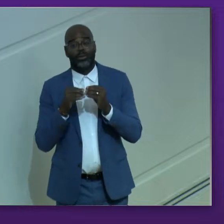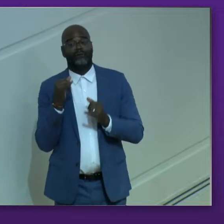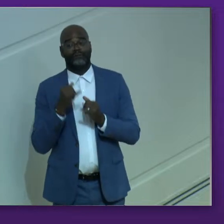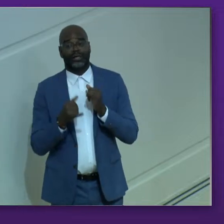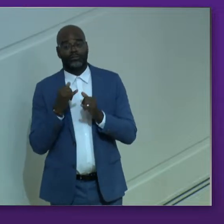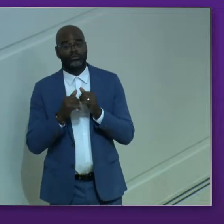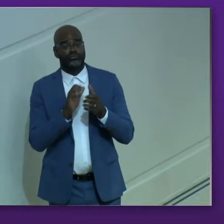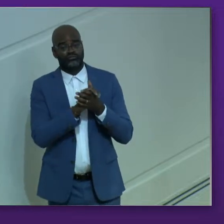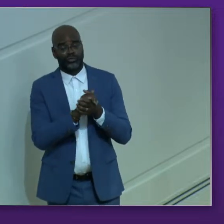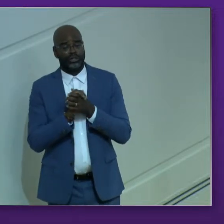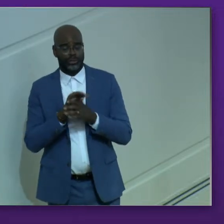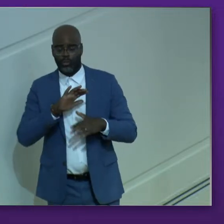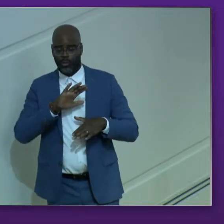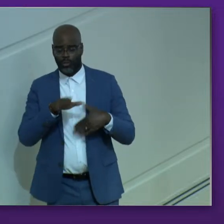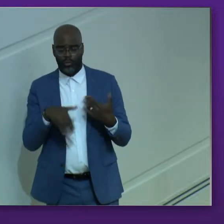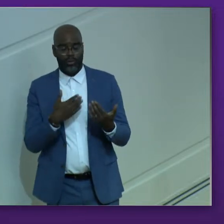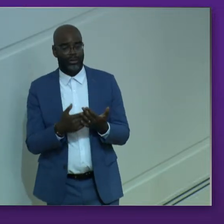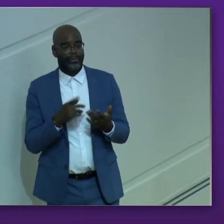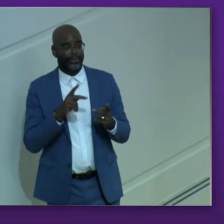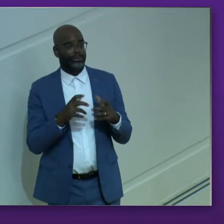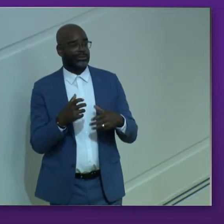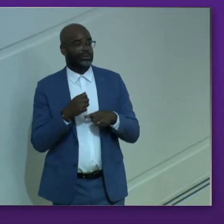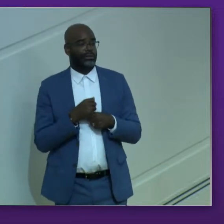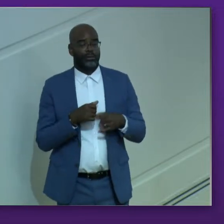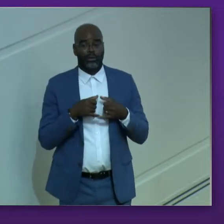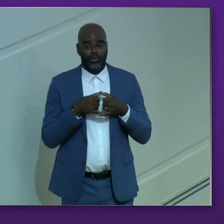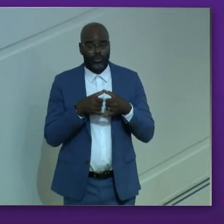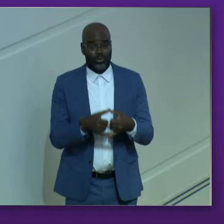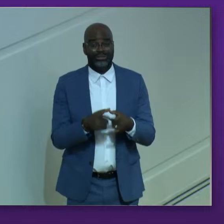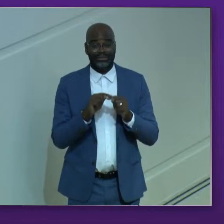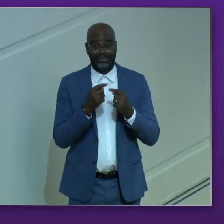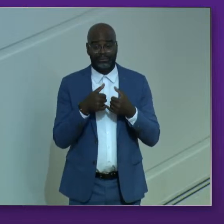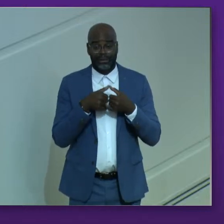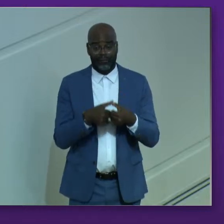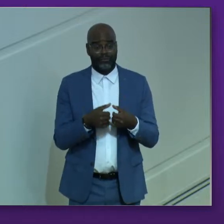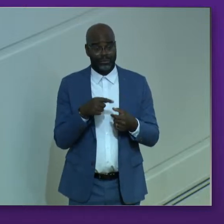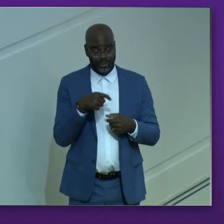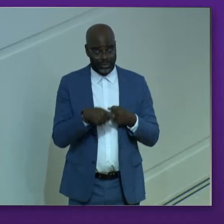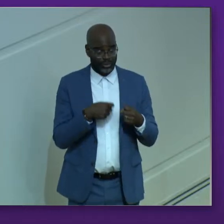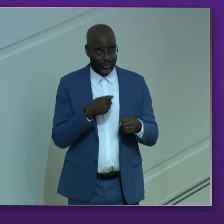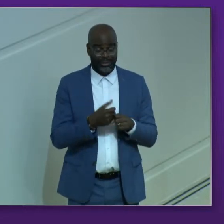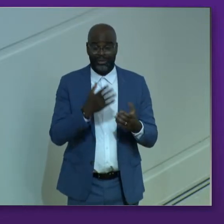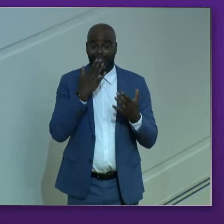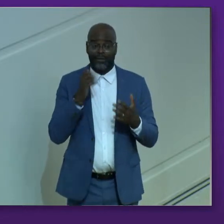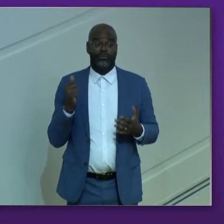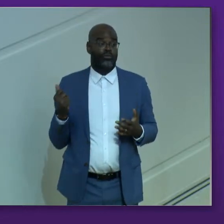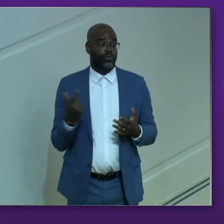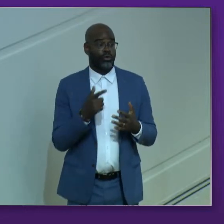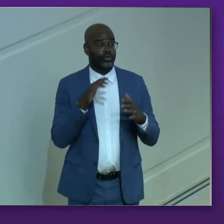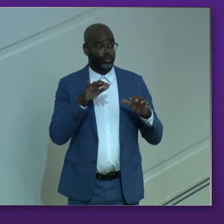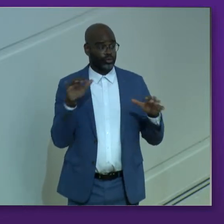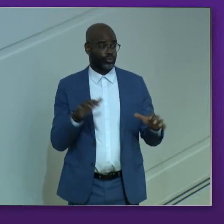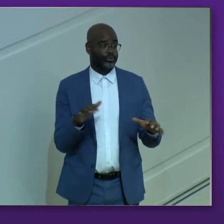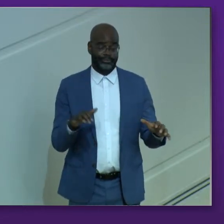IN THAT THIS WELCOMING SPACE. CONGRATULATIONS AND JOIN ME IN